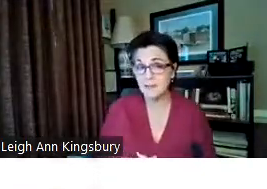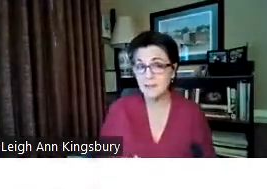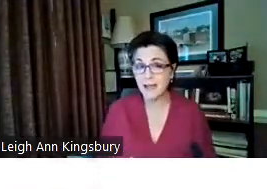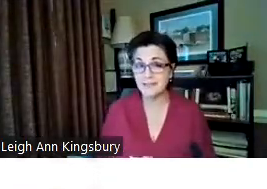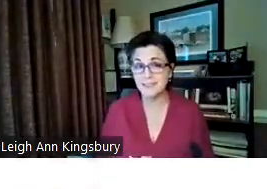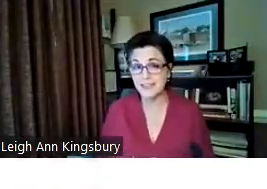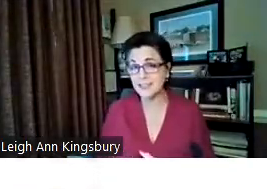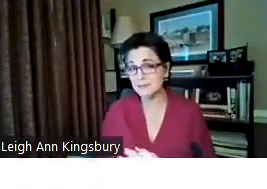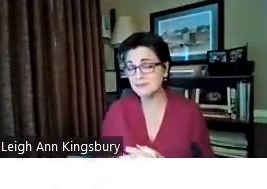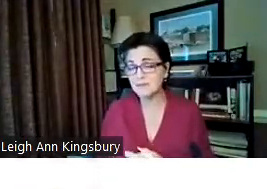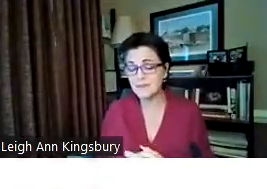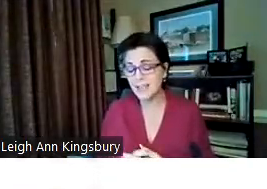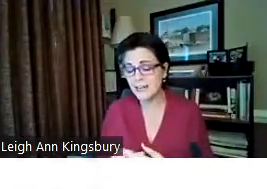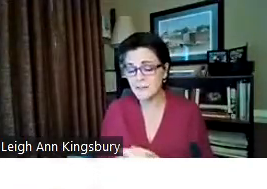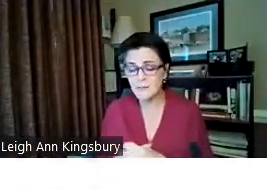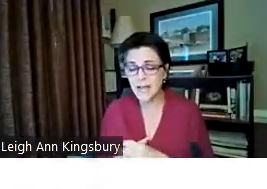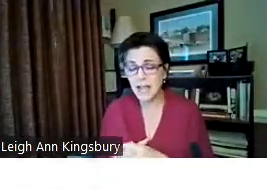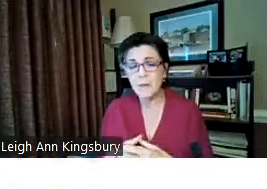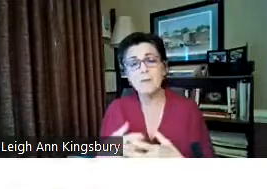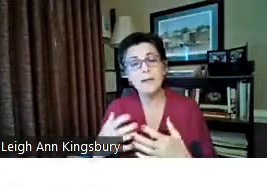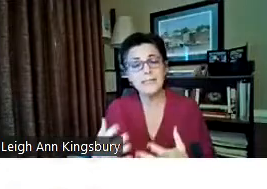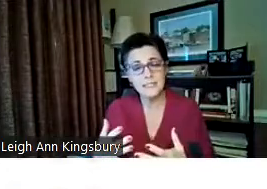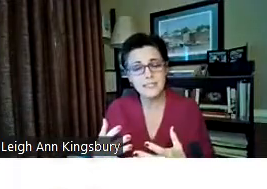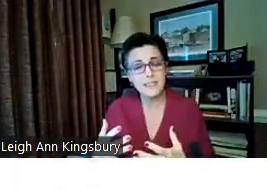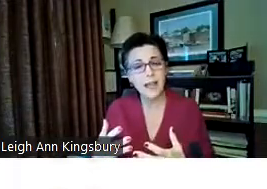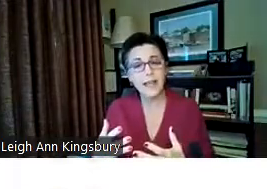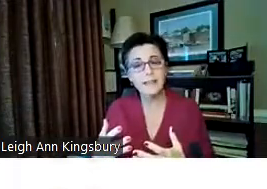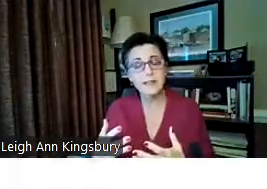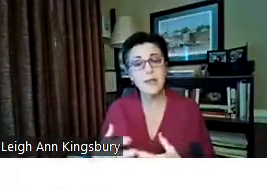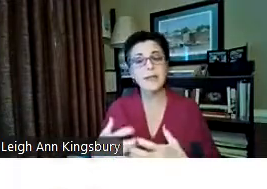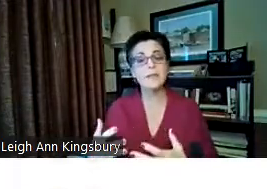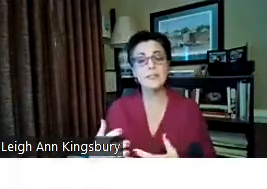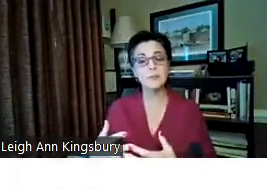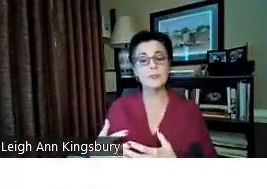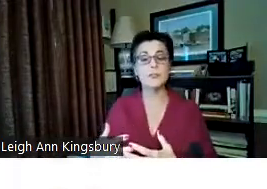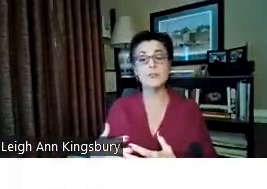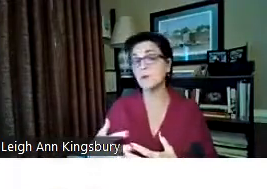path to take. But in addition to that, many of us will turn to a